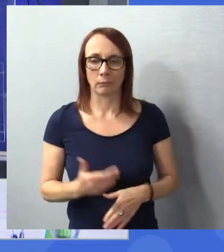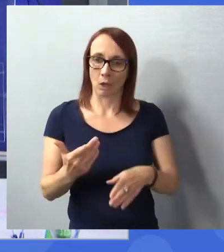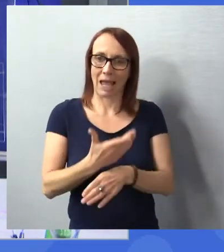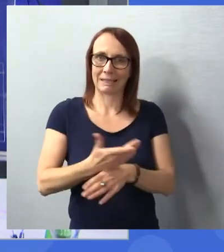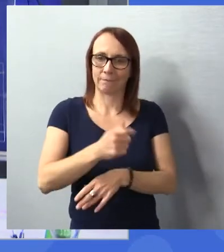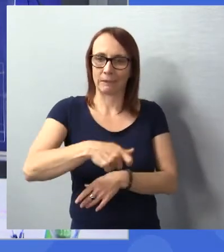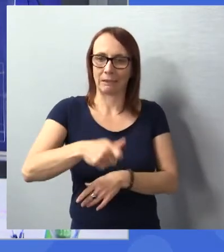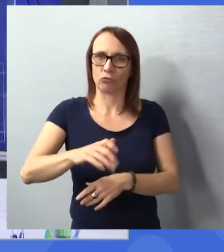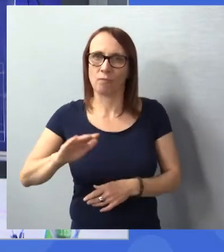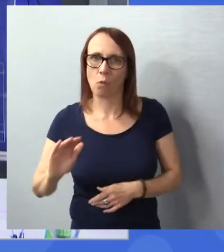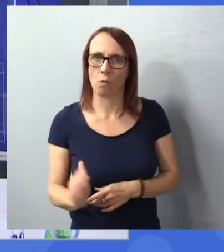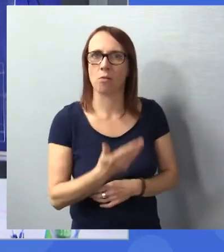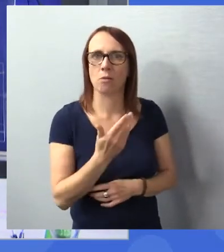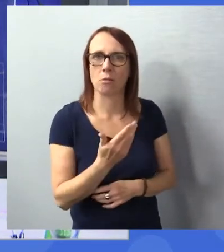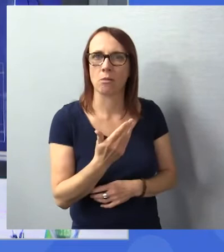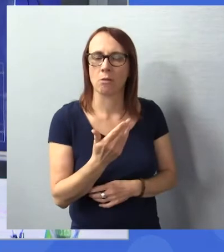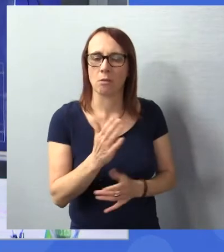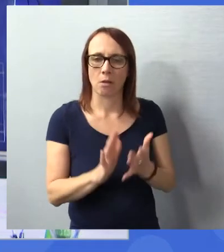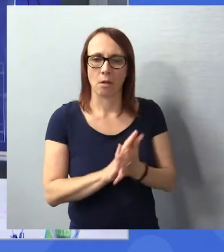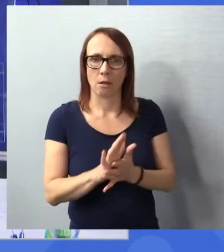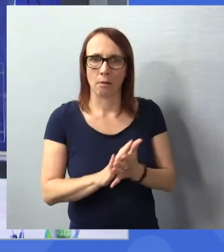everyone and that means greater accountability for local authorities